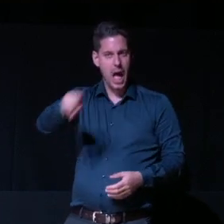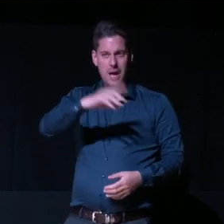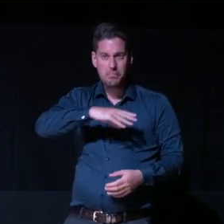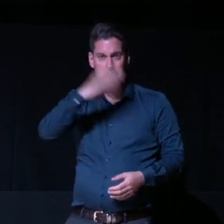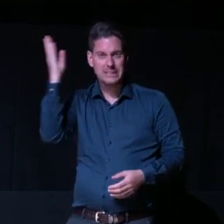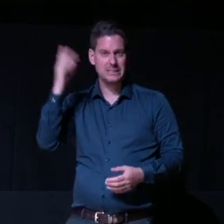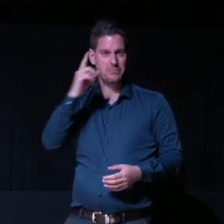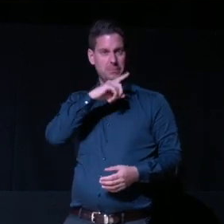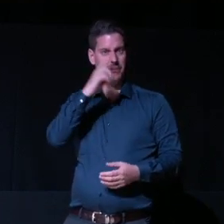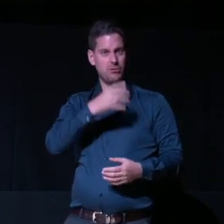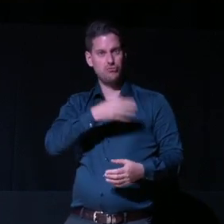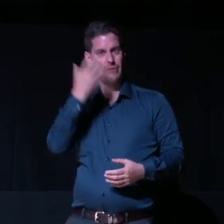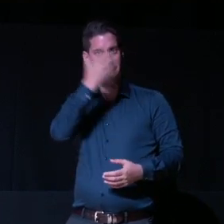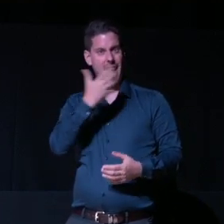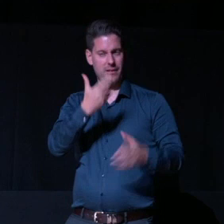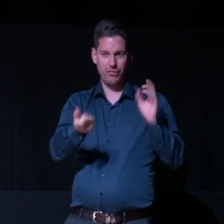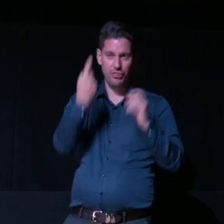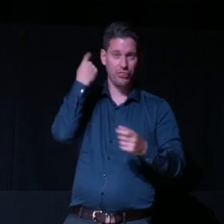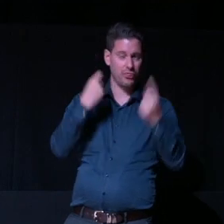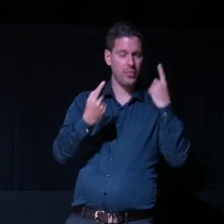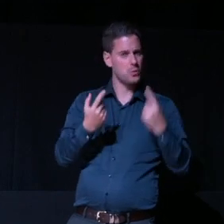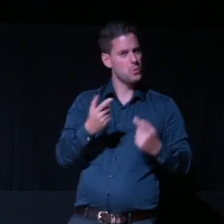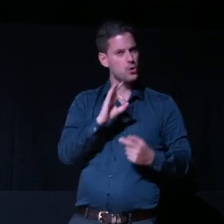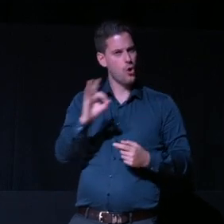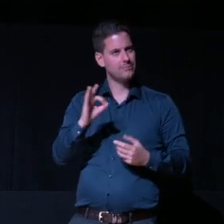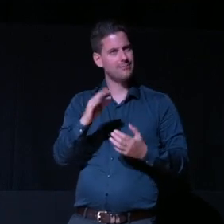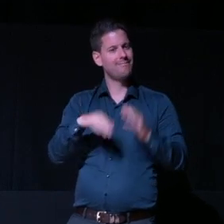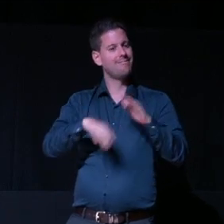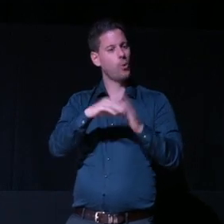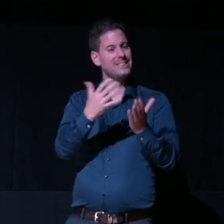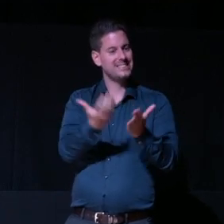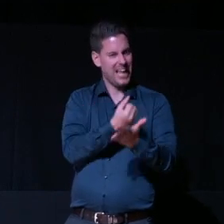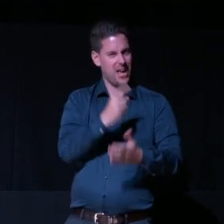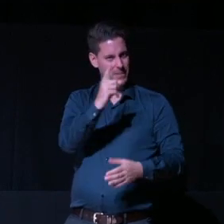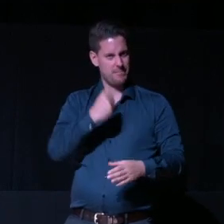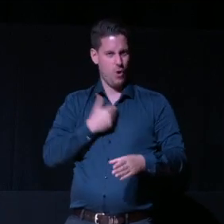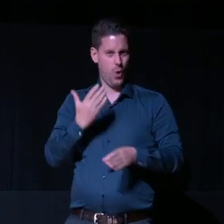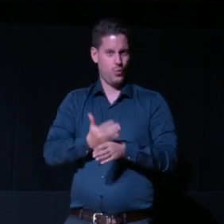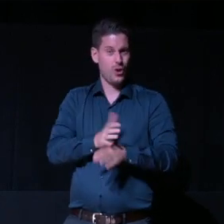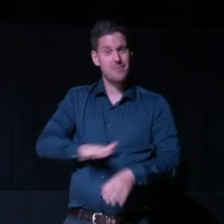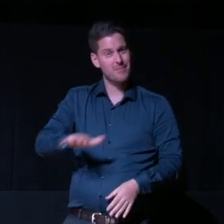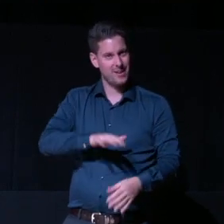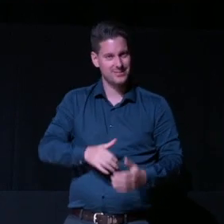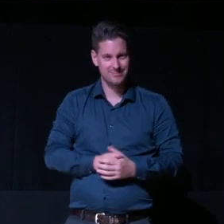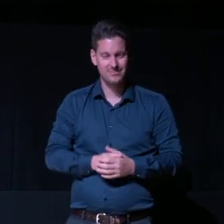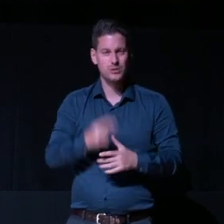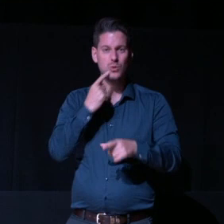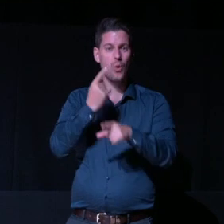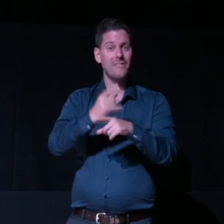It's a shifty kind of space which is but it's also workplace as well. And when we talk about like cancellation we talk about someone like Louis CK.